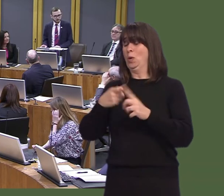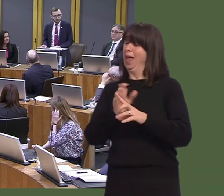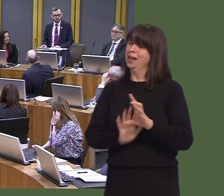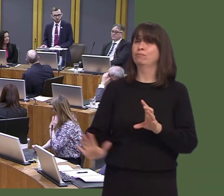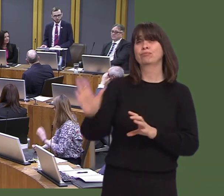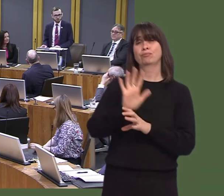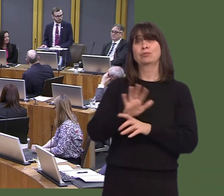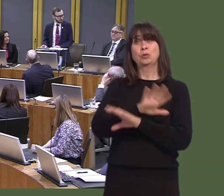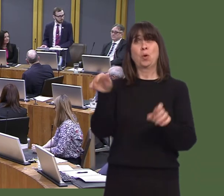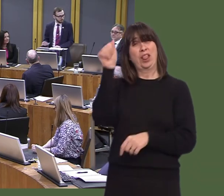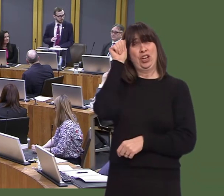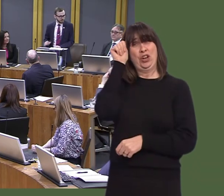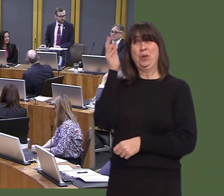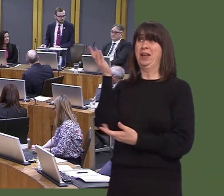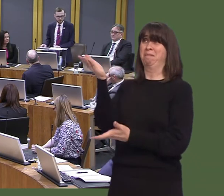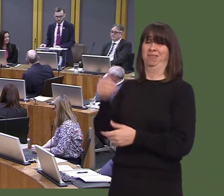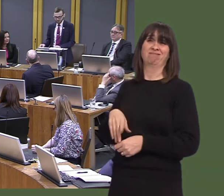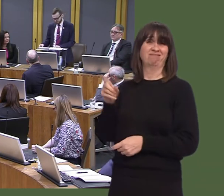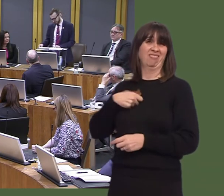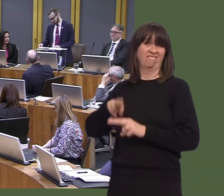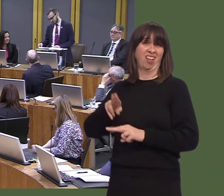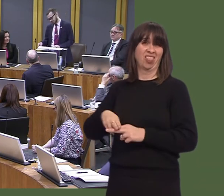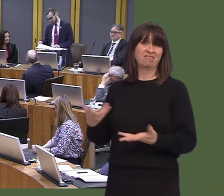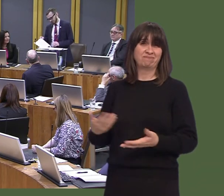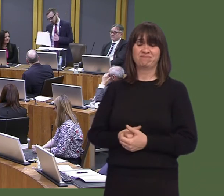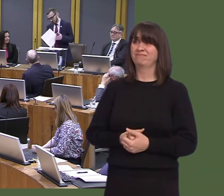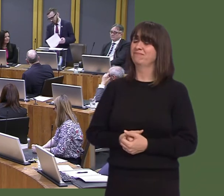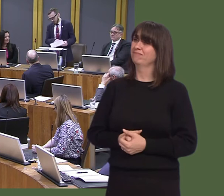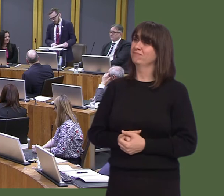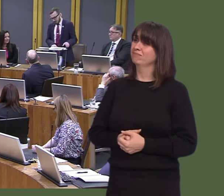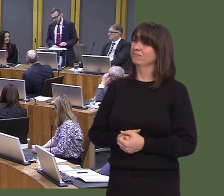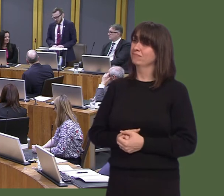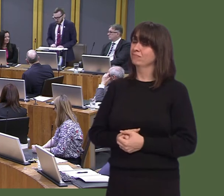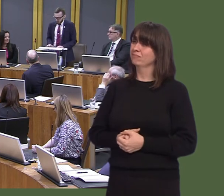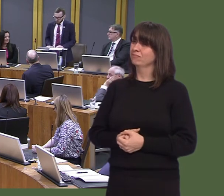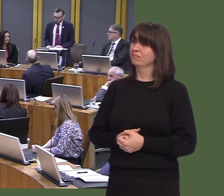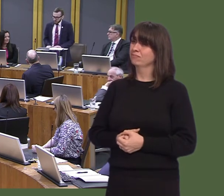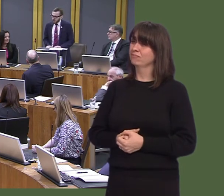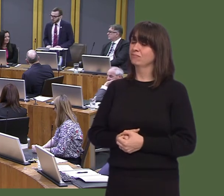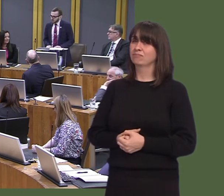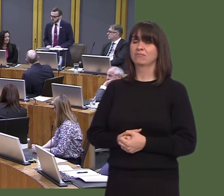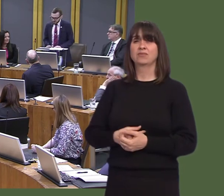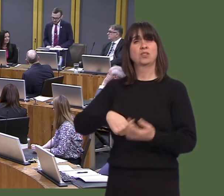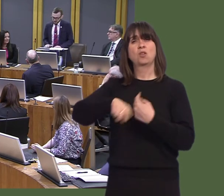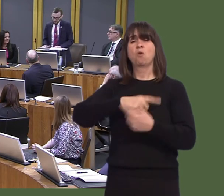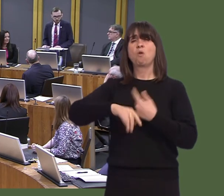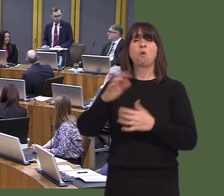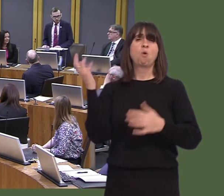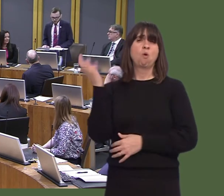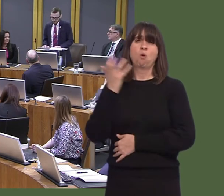And I can say, as far as GVA figures are concerned, we know that Wales is the fastest growing